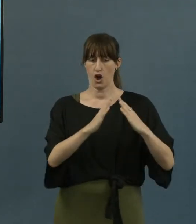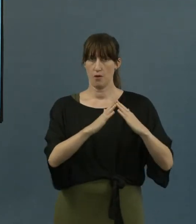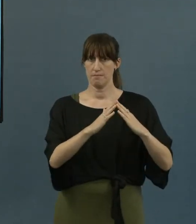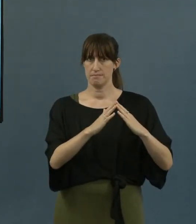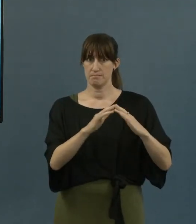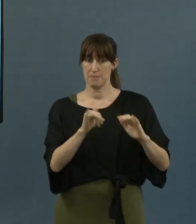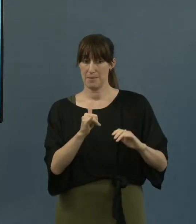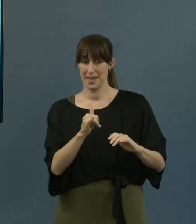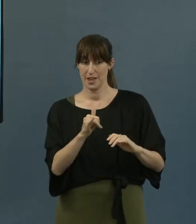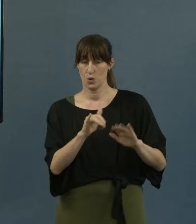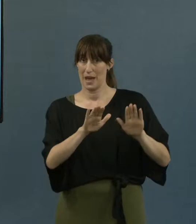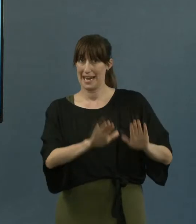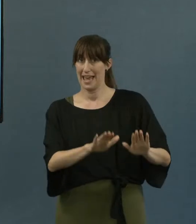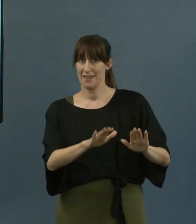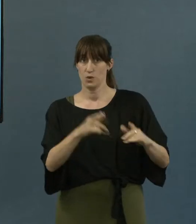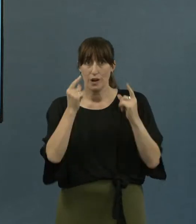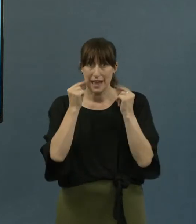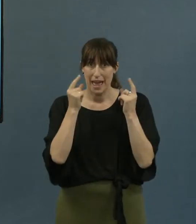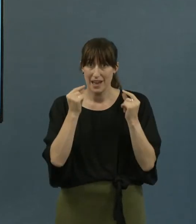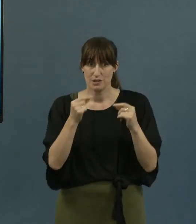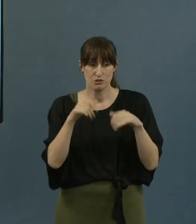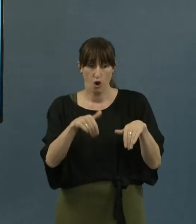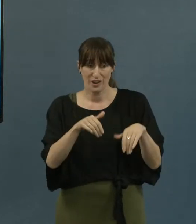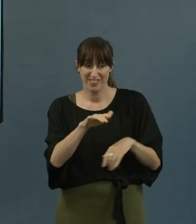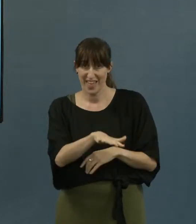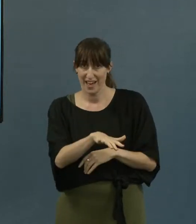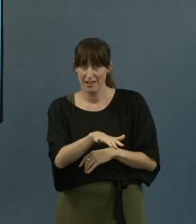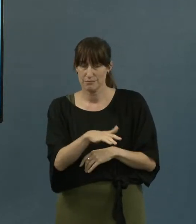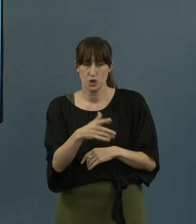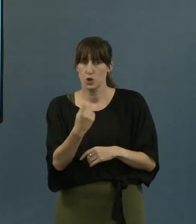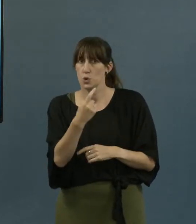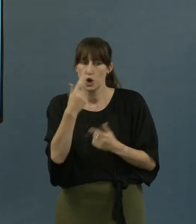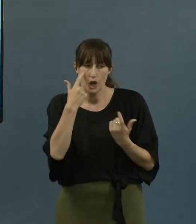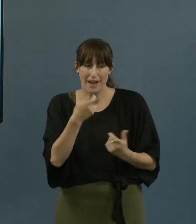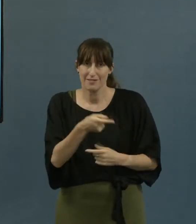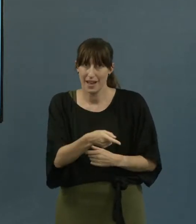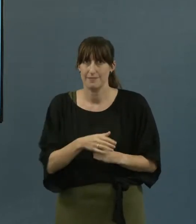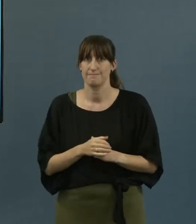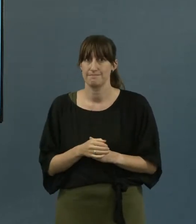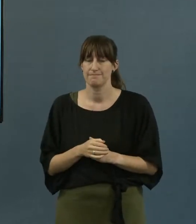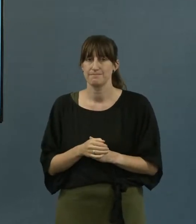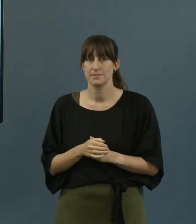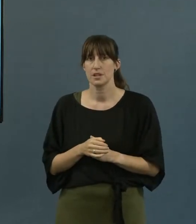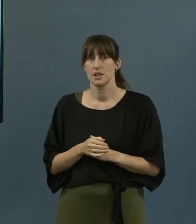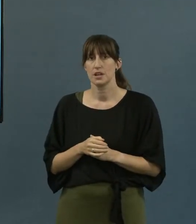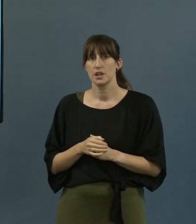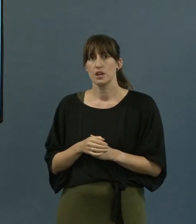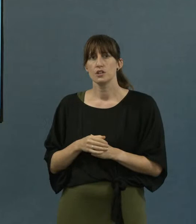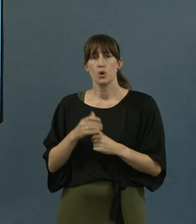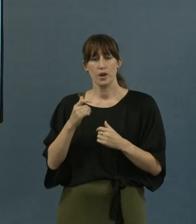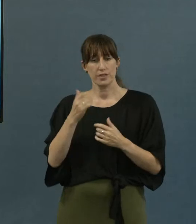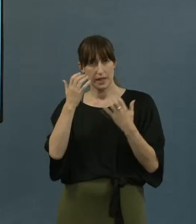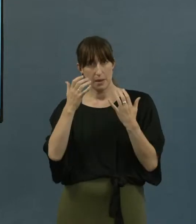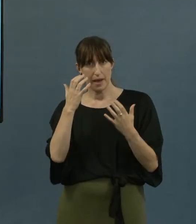pets that you've left behind. So encouraging people to travel and to what's right for you and